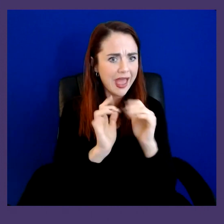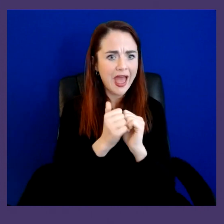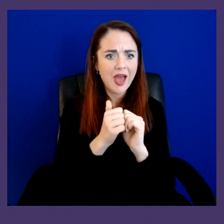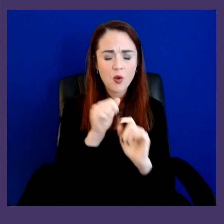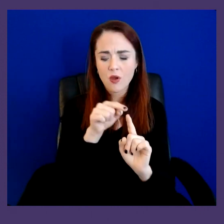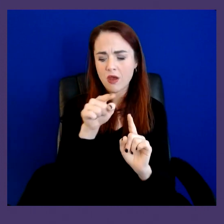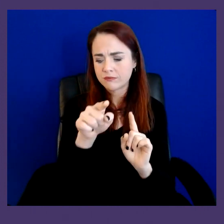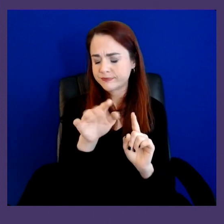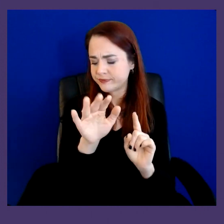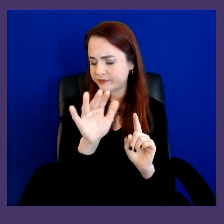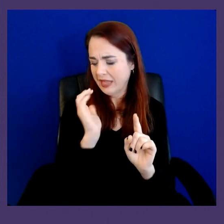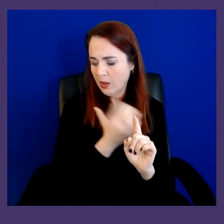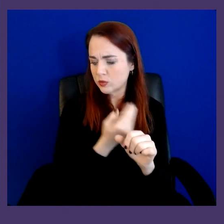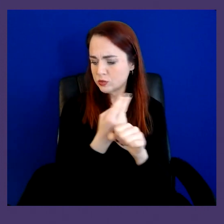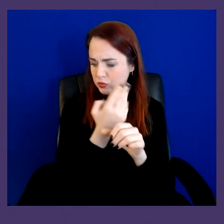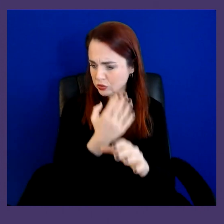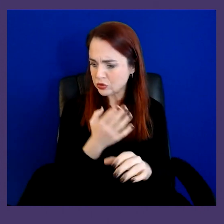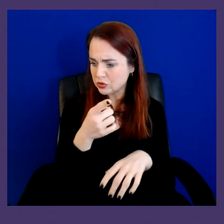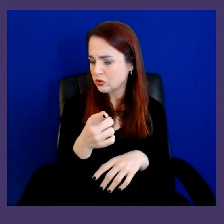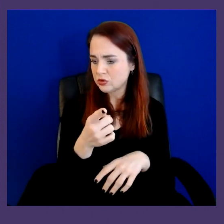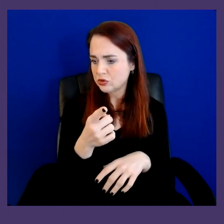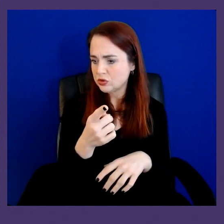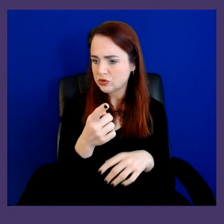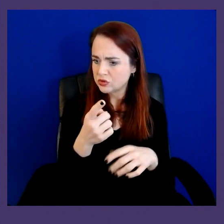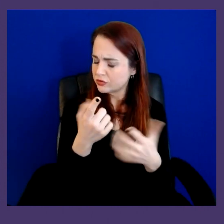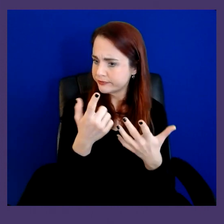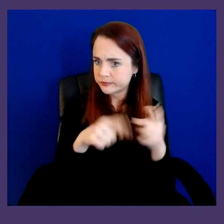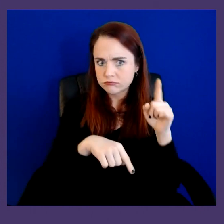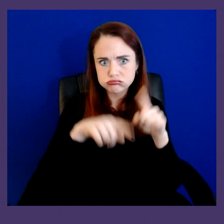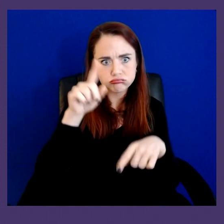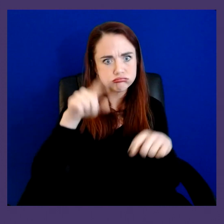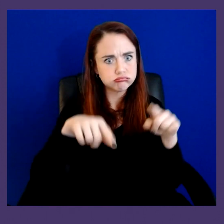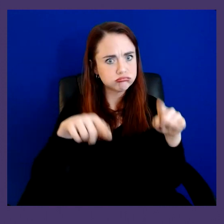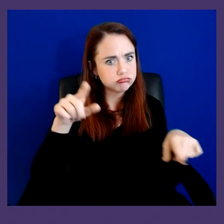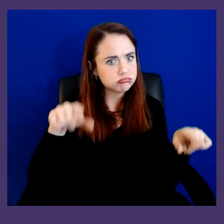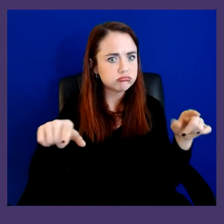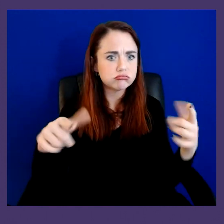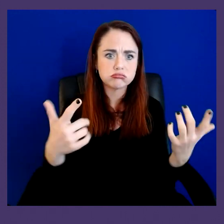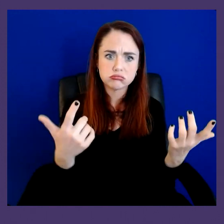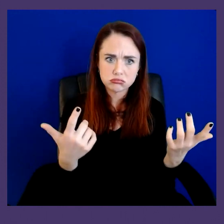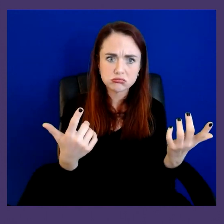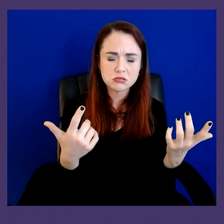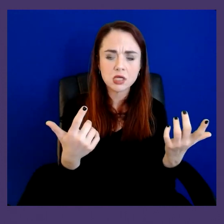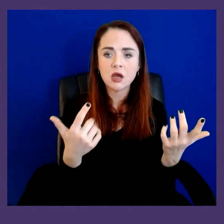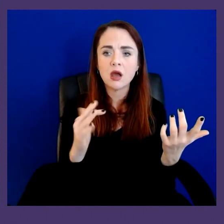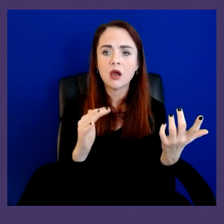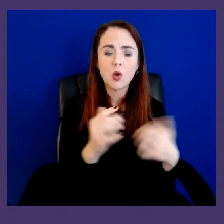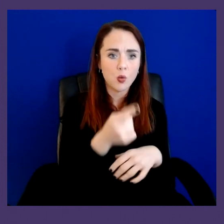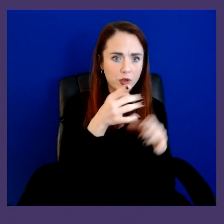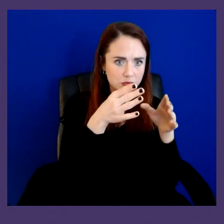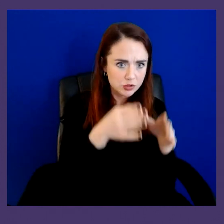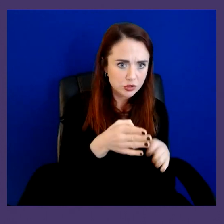our users are very different in how they use the service, we have someone who was one of the very first